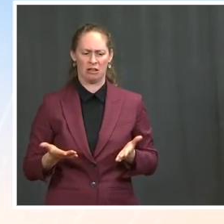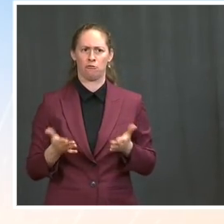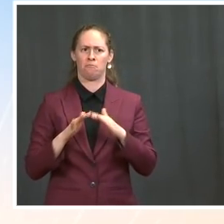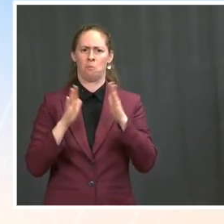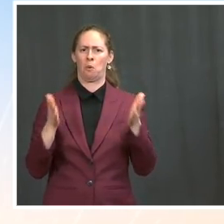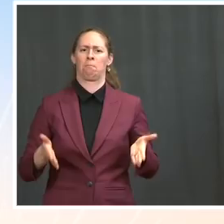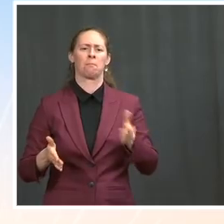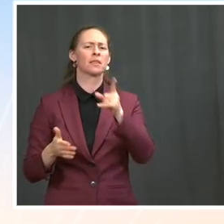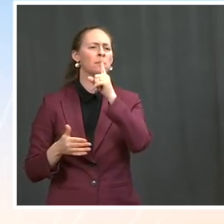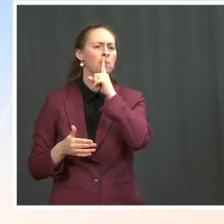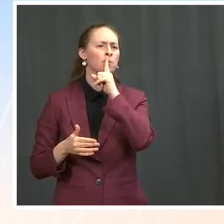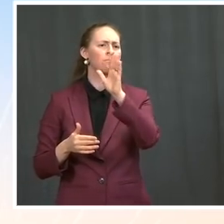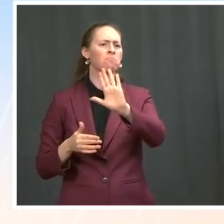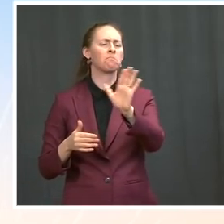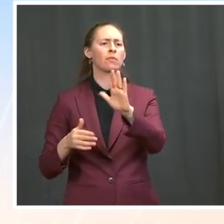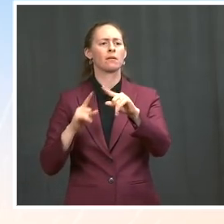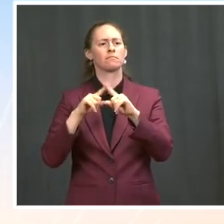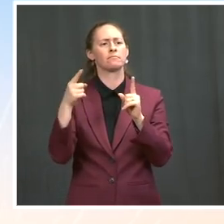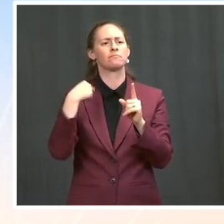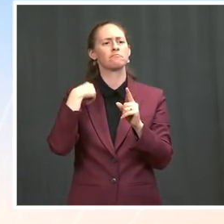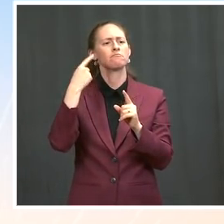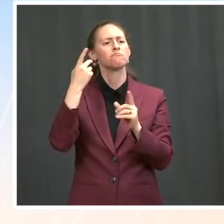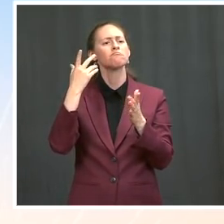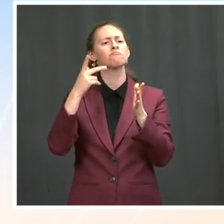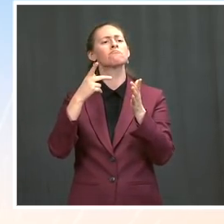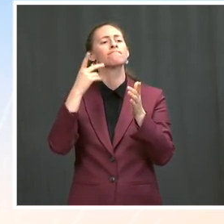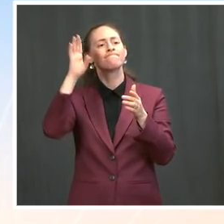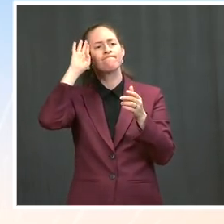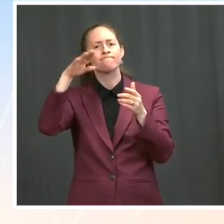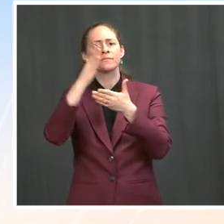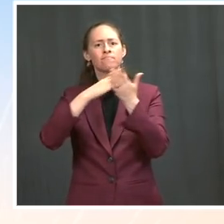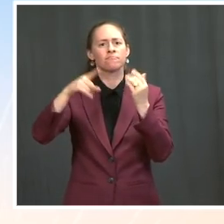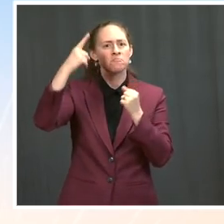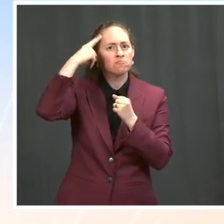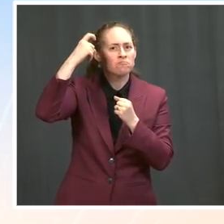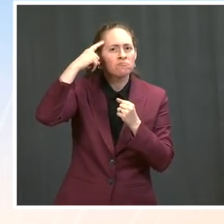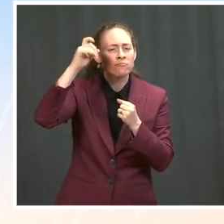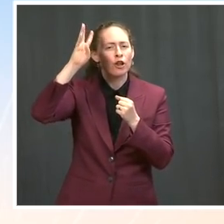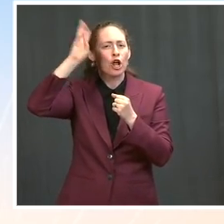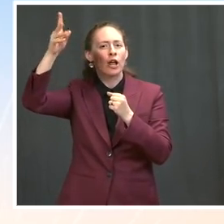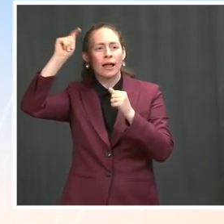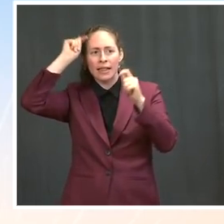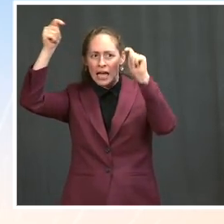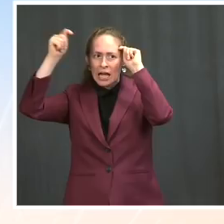and conspiracy theories who not just -- who don't just run but are elected to office. So there's already a record of that.